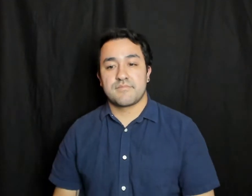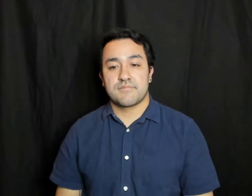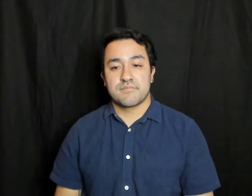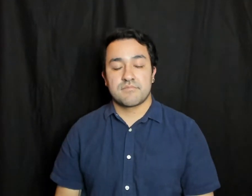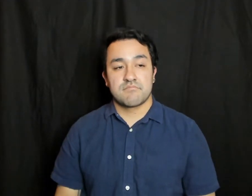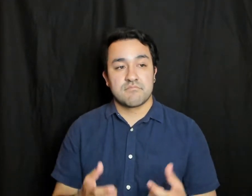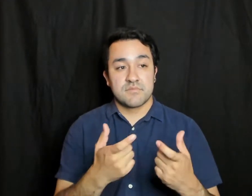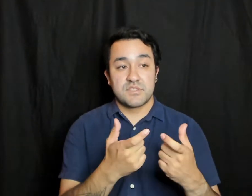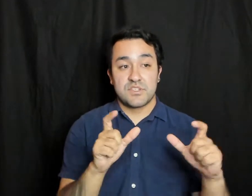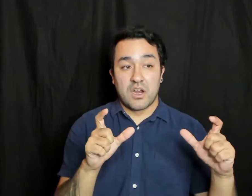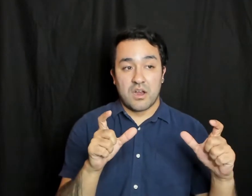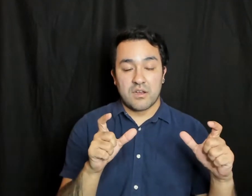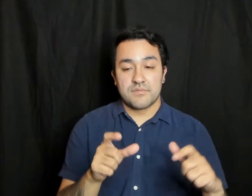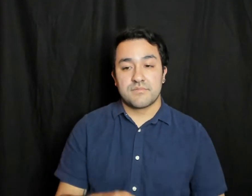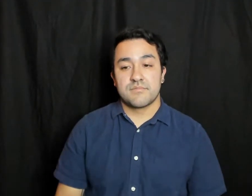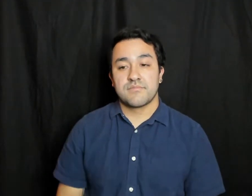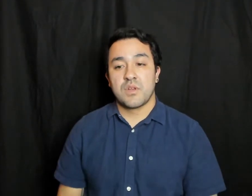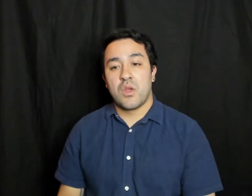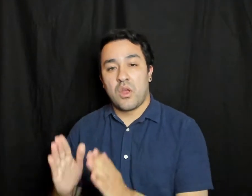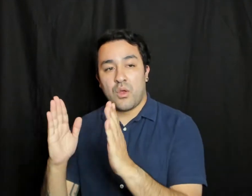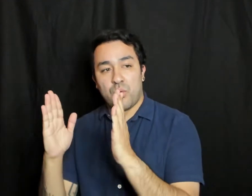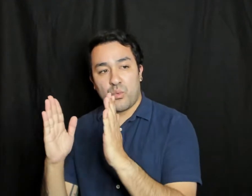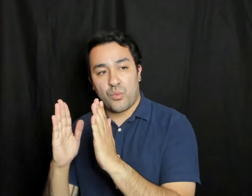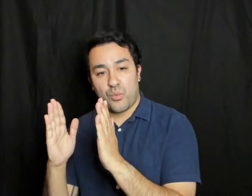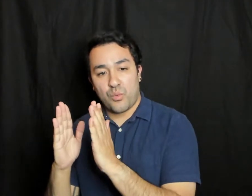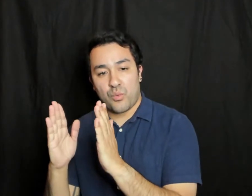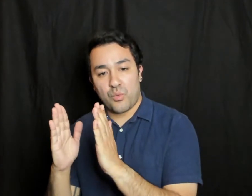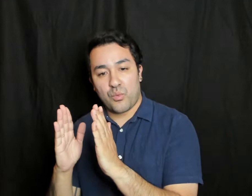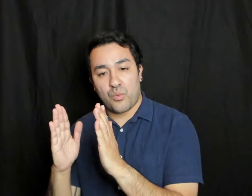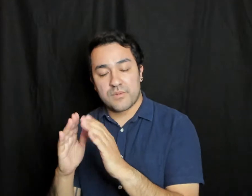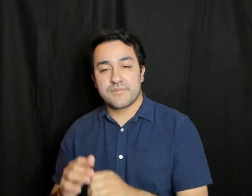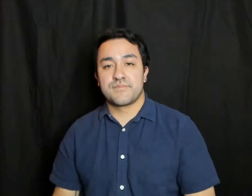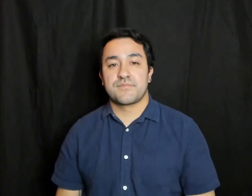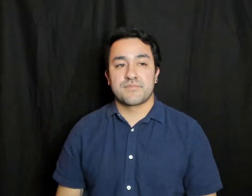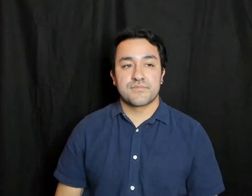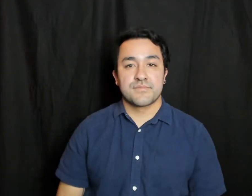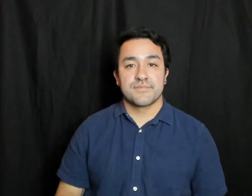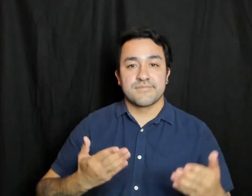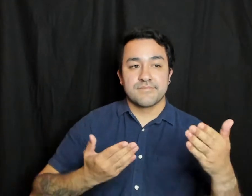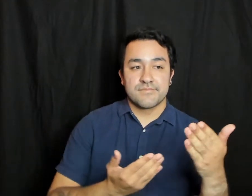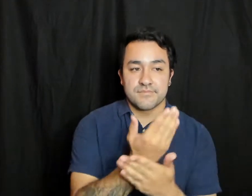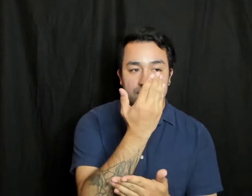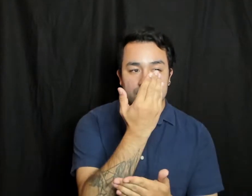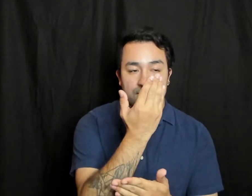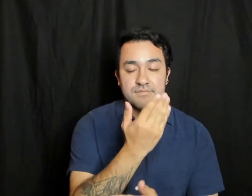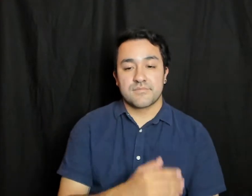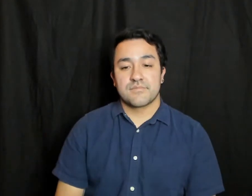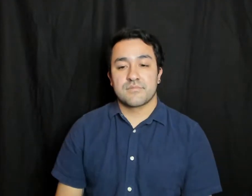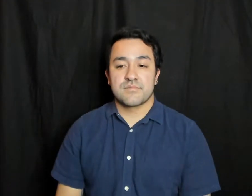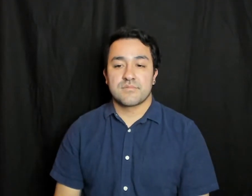BIG; LARGE (nms: cha) SMALL (nms: oo) NEW